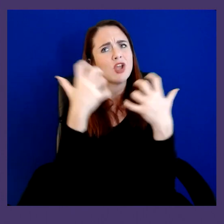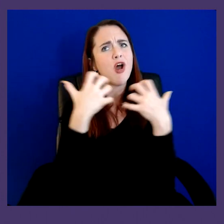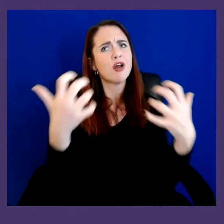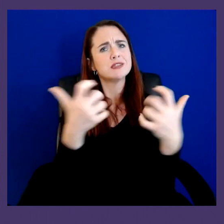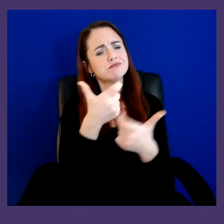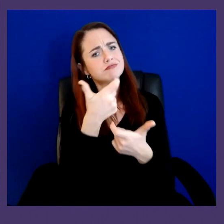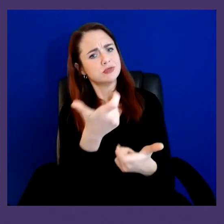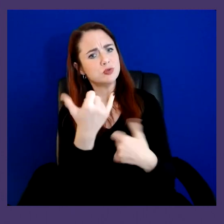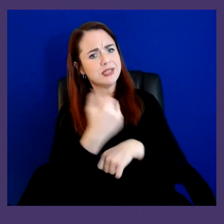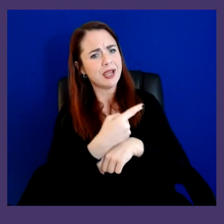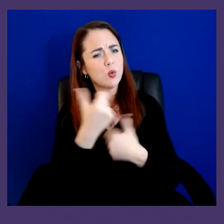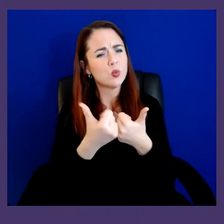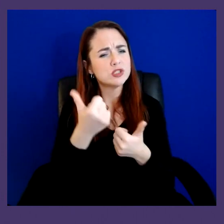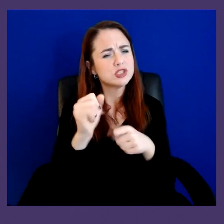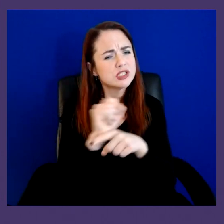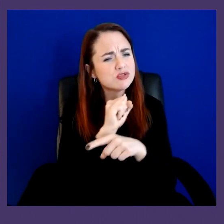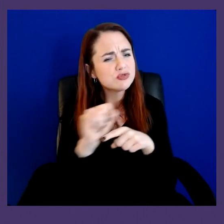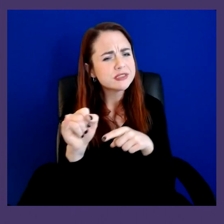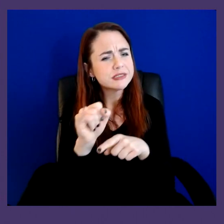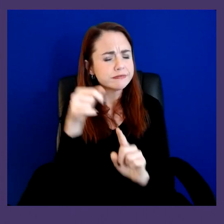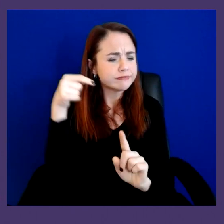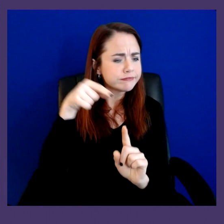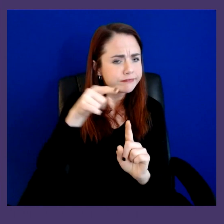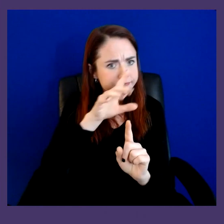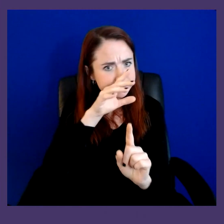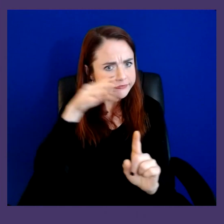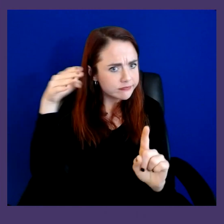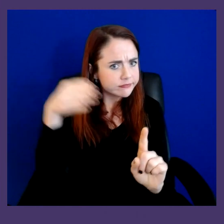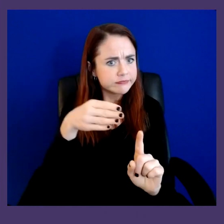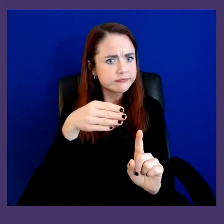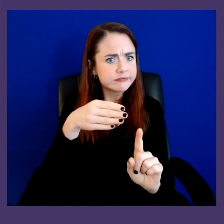particularly interested in and how can folks reach out to you? Mark, we'll start with you.